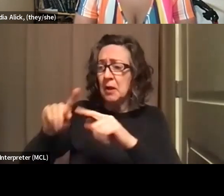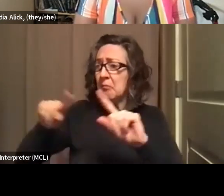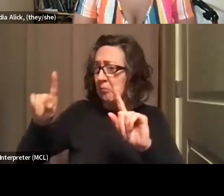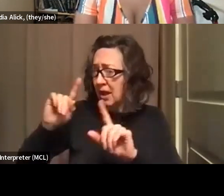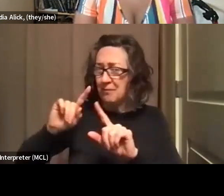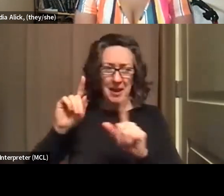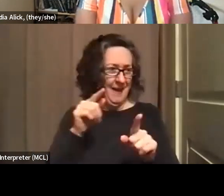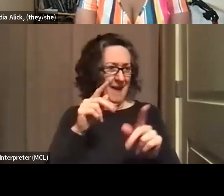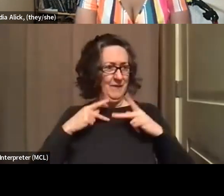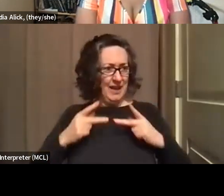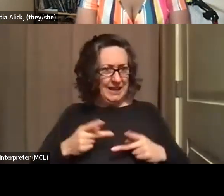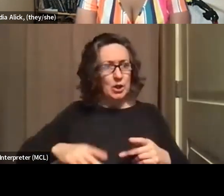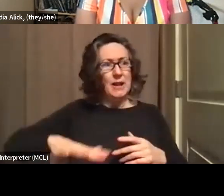physical environments.